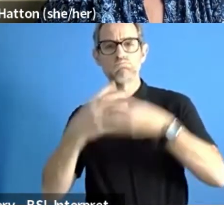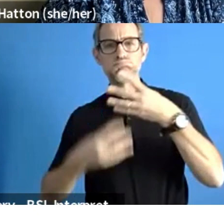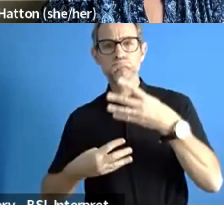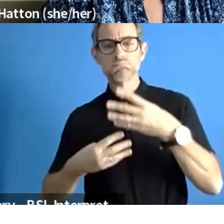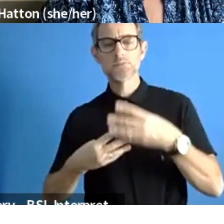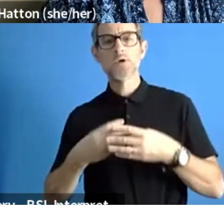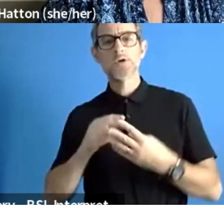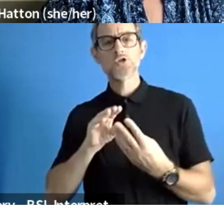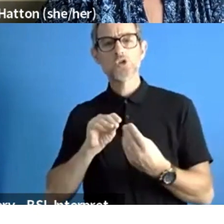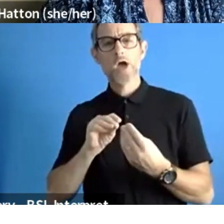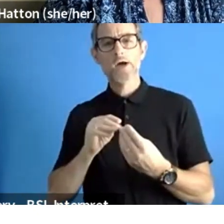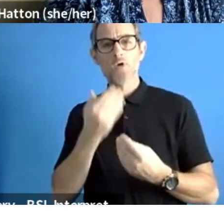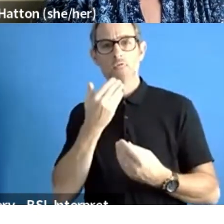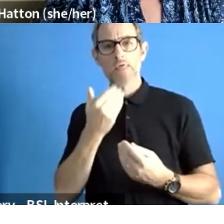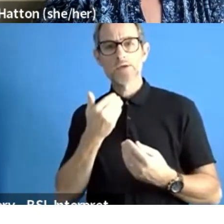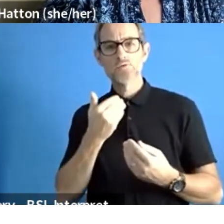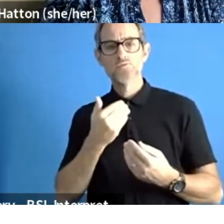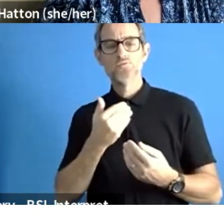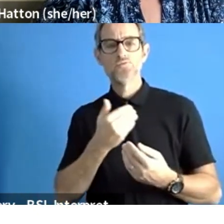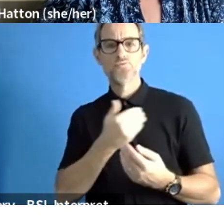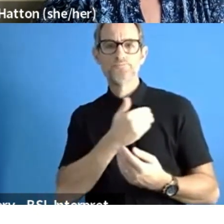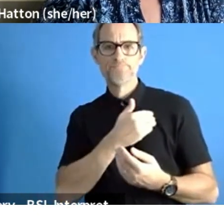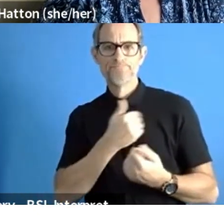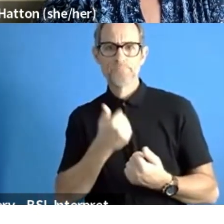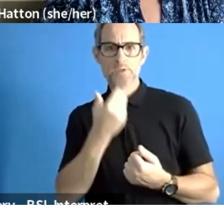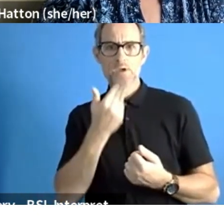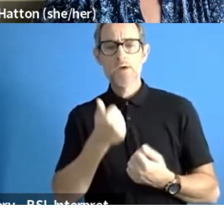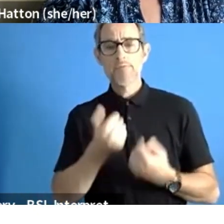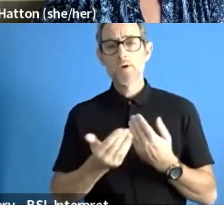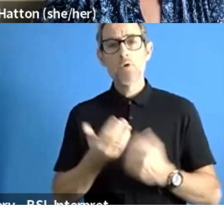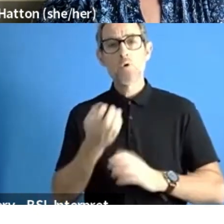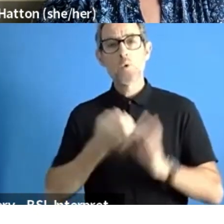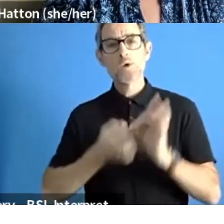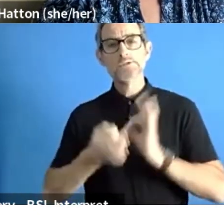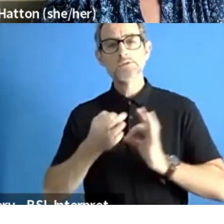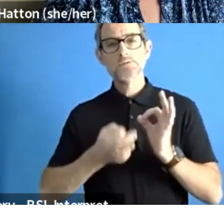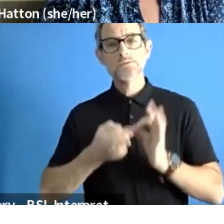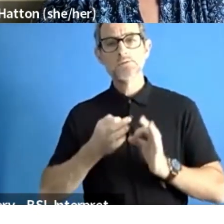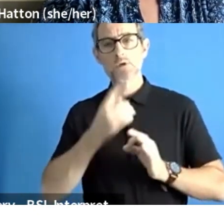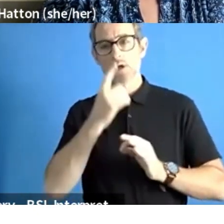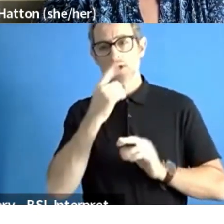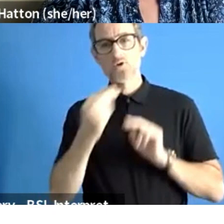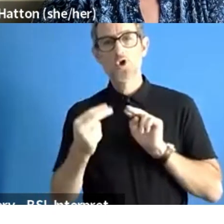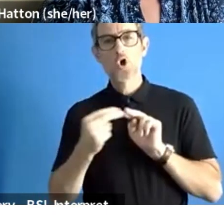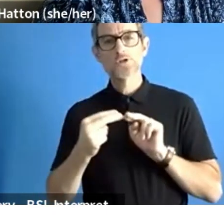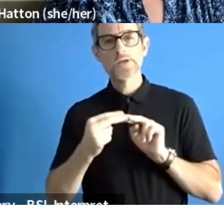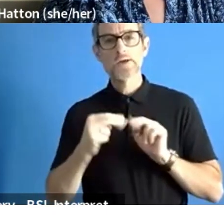If anybody has any further questions or whatever, please get in touch with us at Evenbreak and we can pass them on to